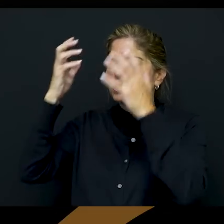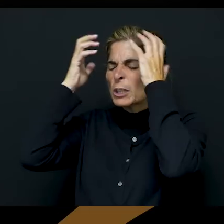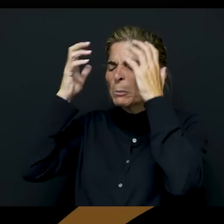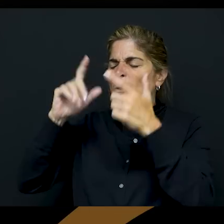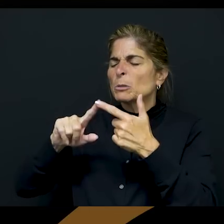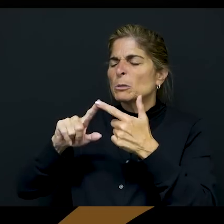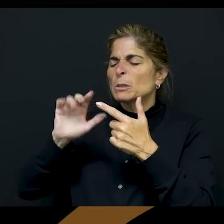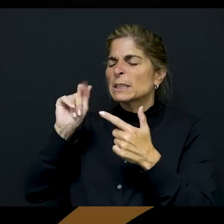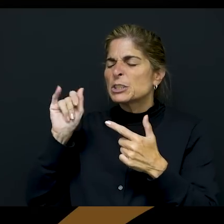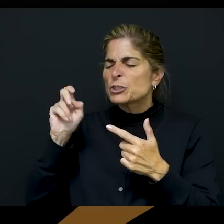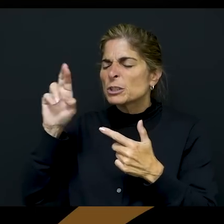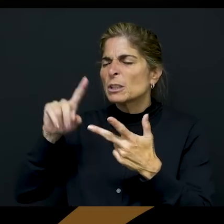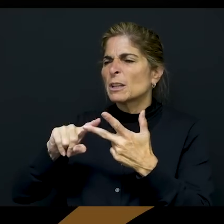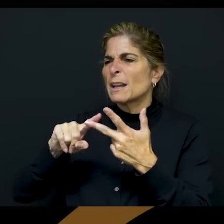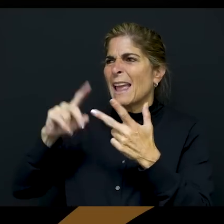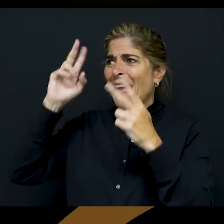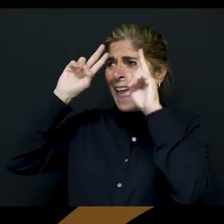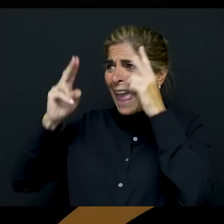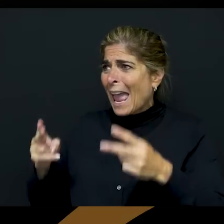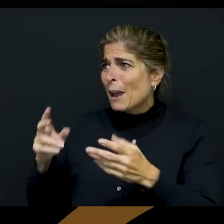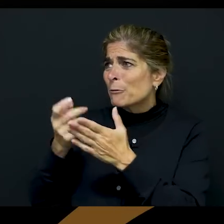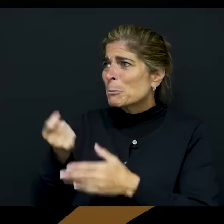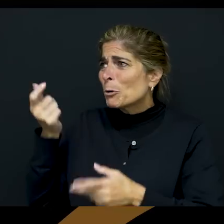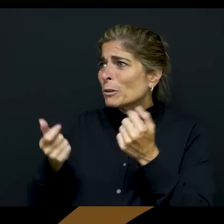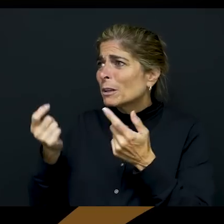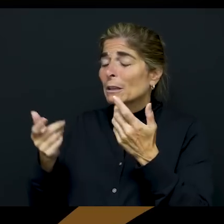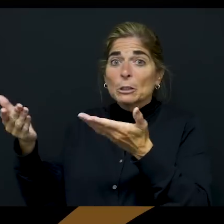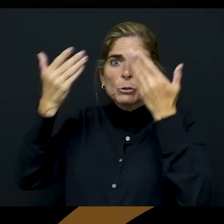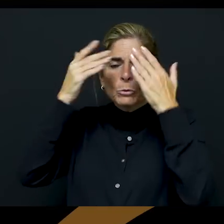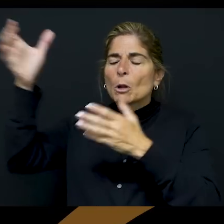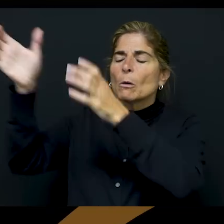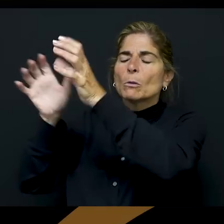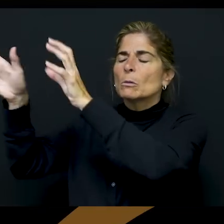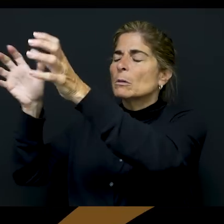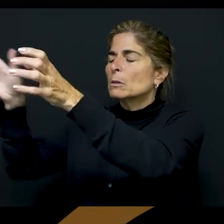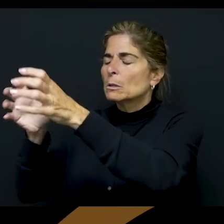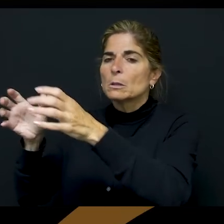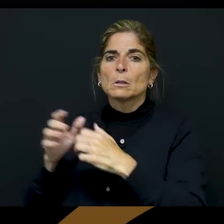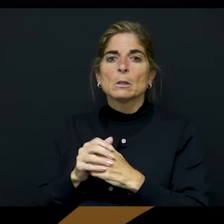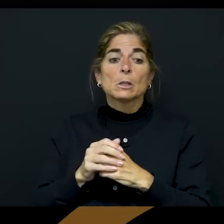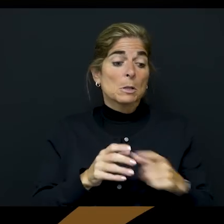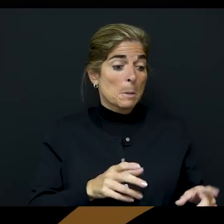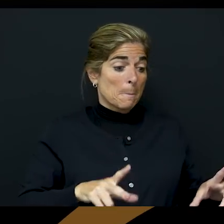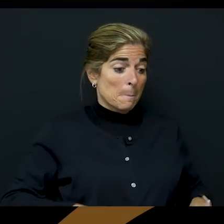is it shampoo, conditioner, hair removal? You know, needing to change my baby before I go out,